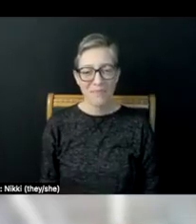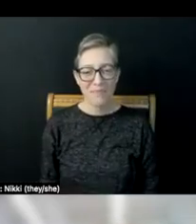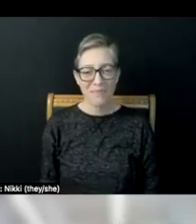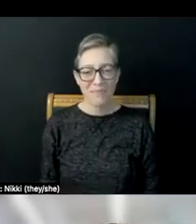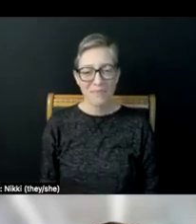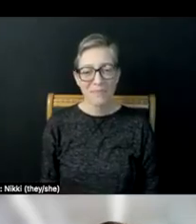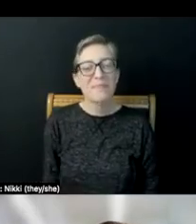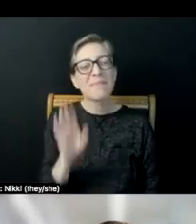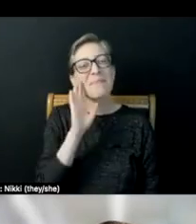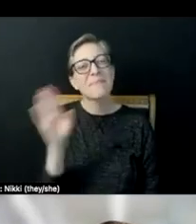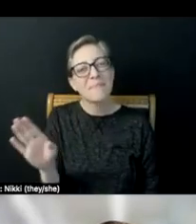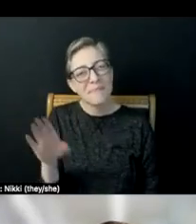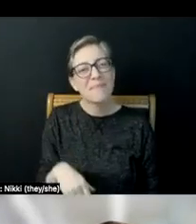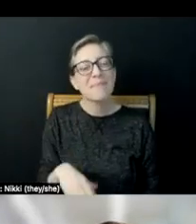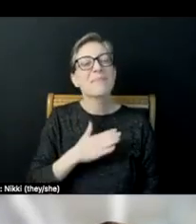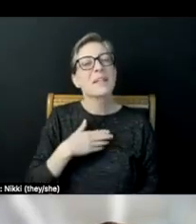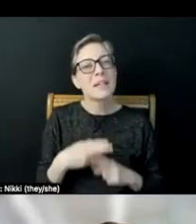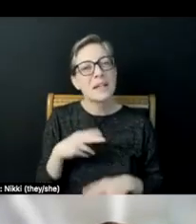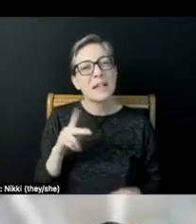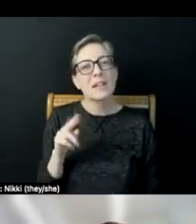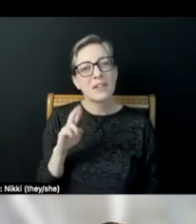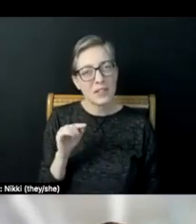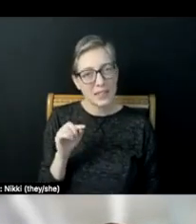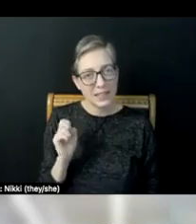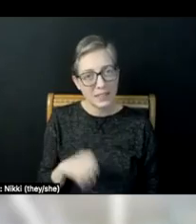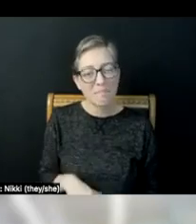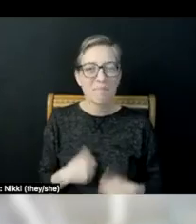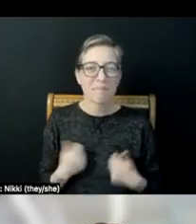my name is Kristie and I live in Colorado with my family.